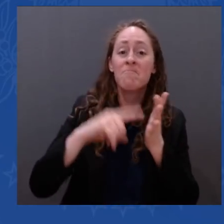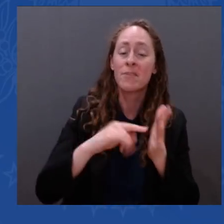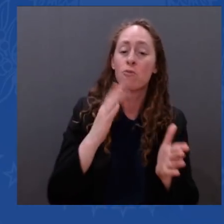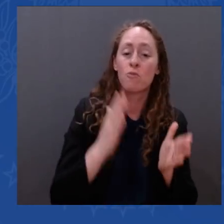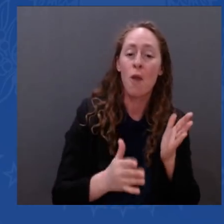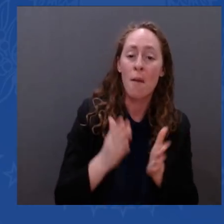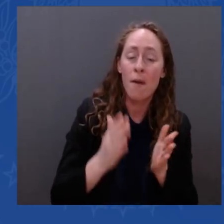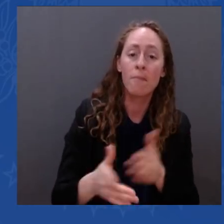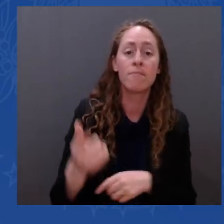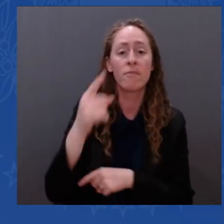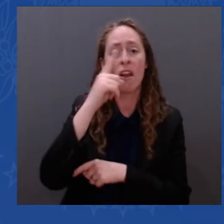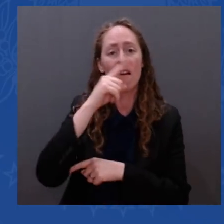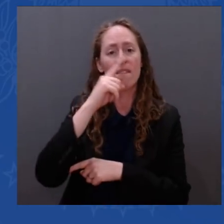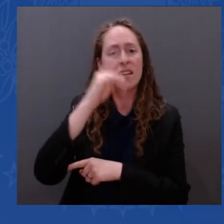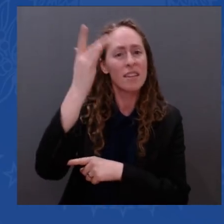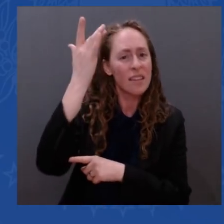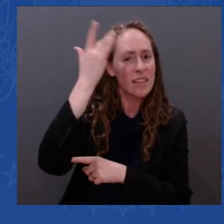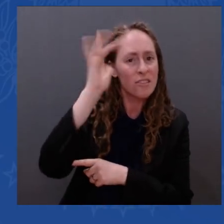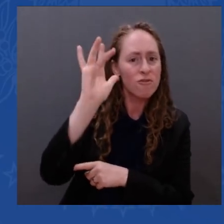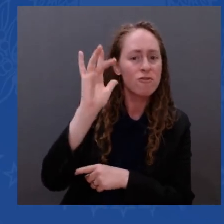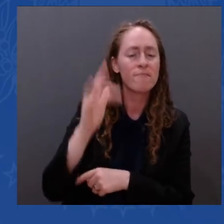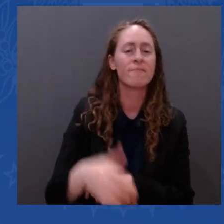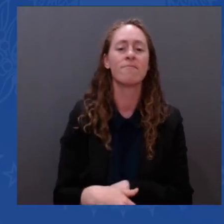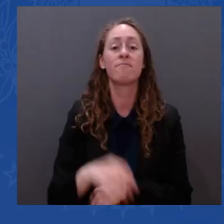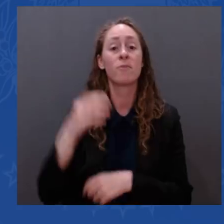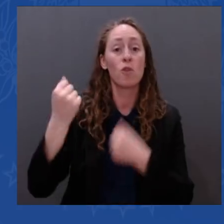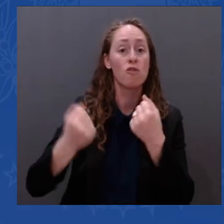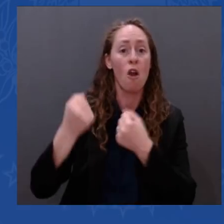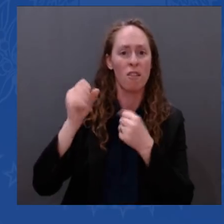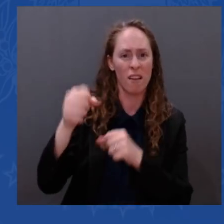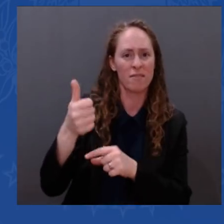This will enable us to grow into a company